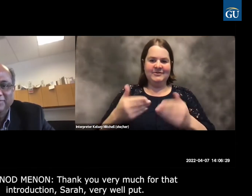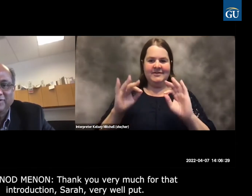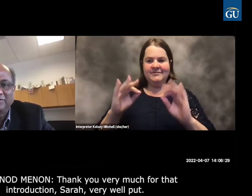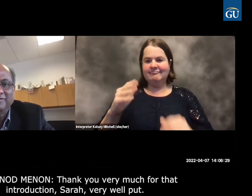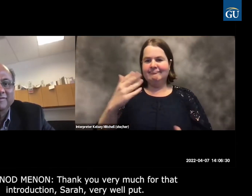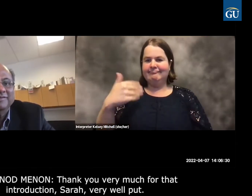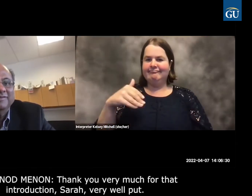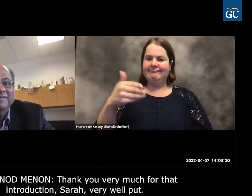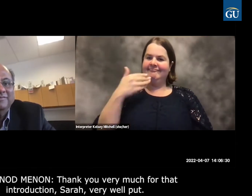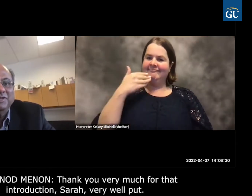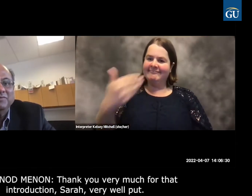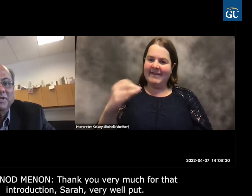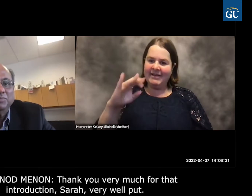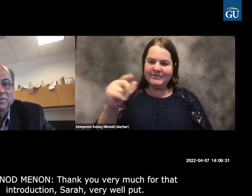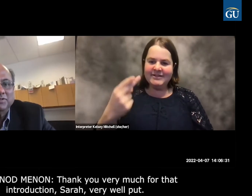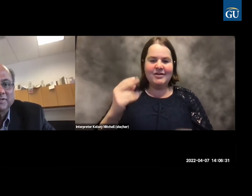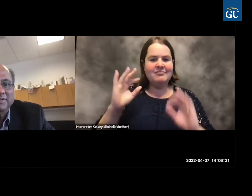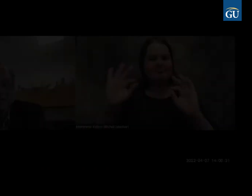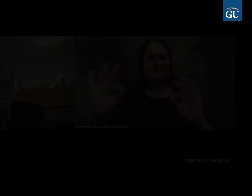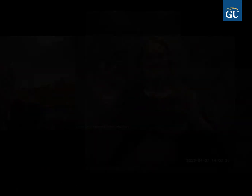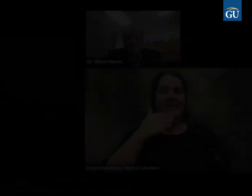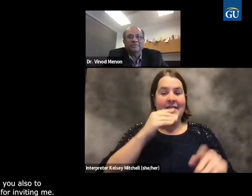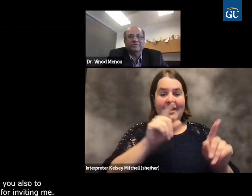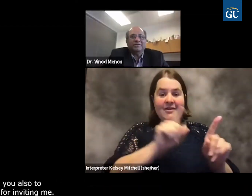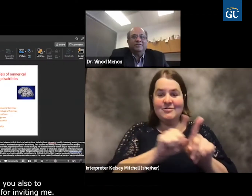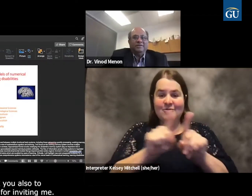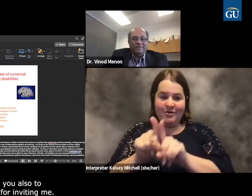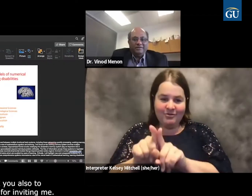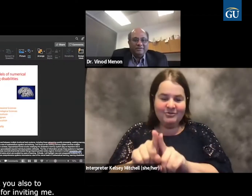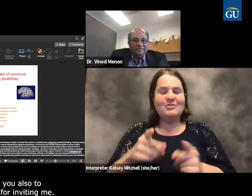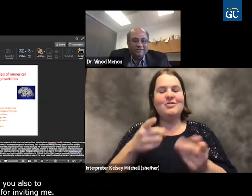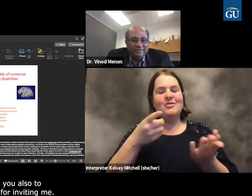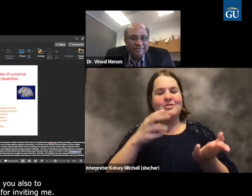sarah